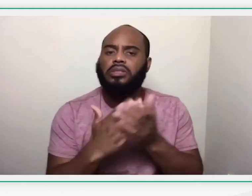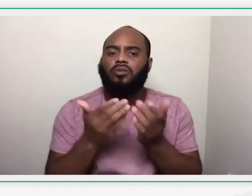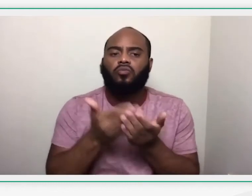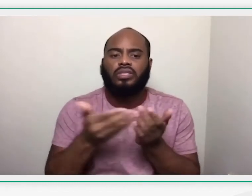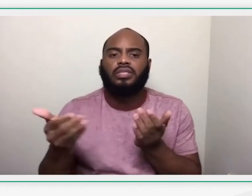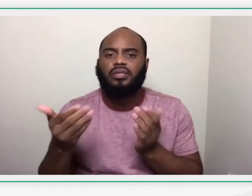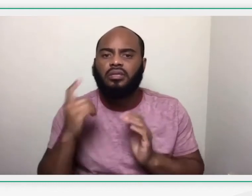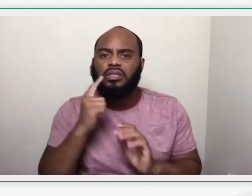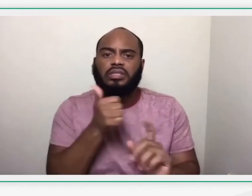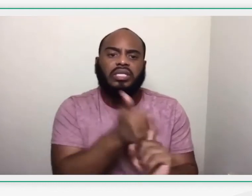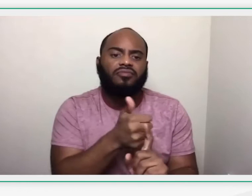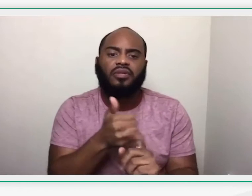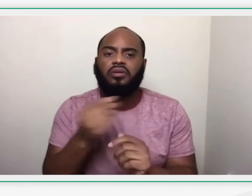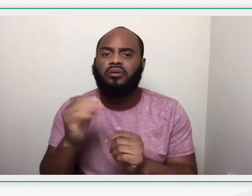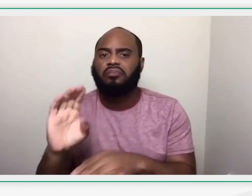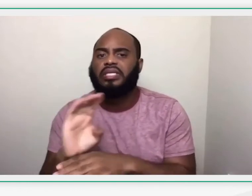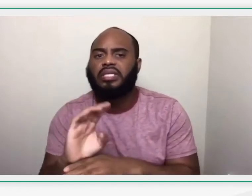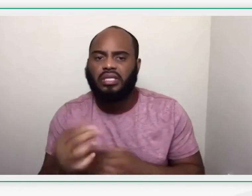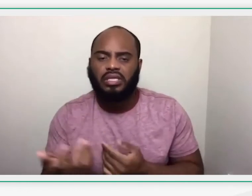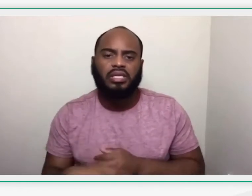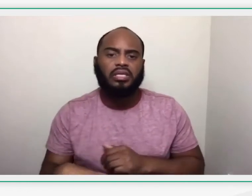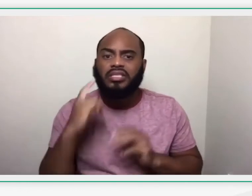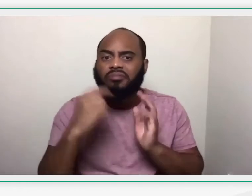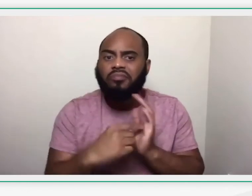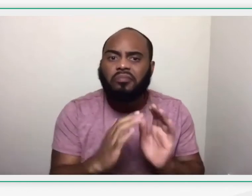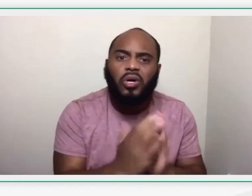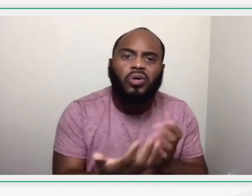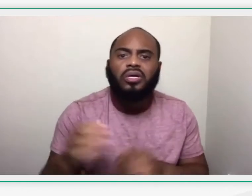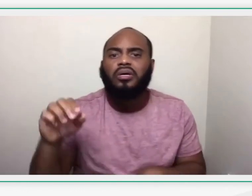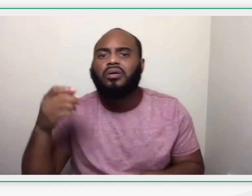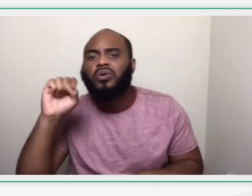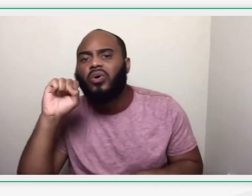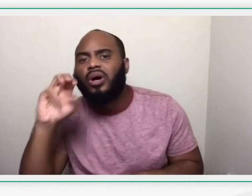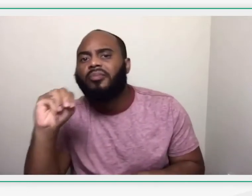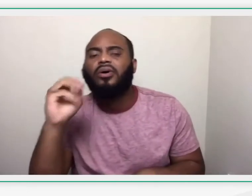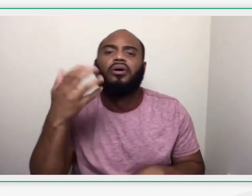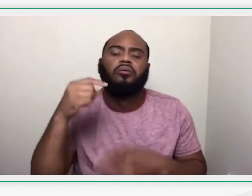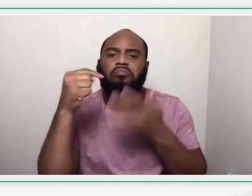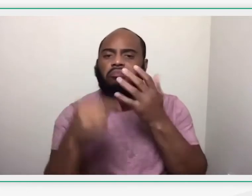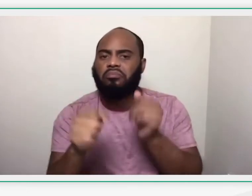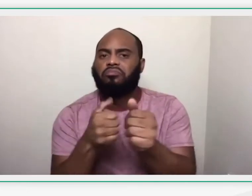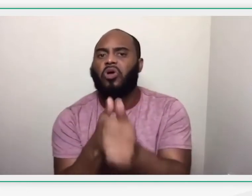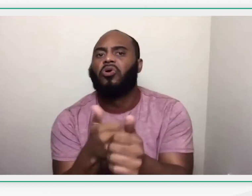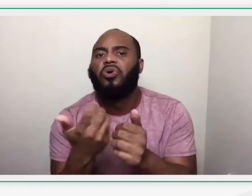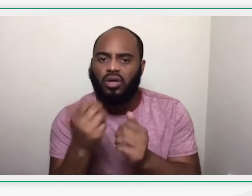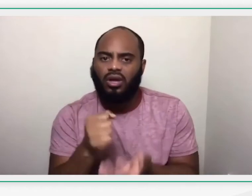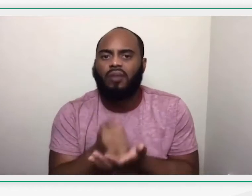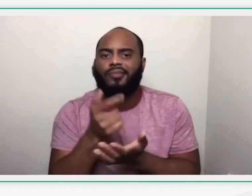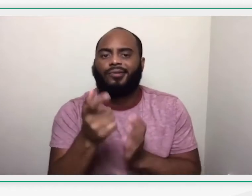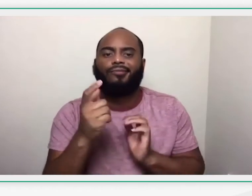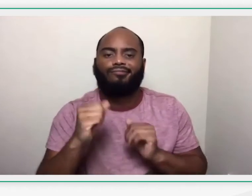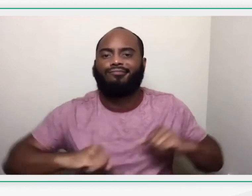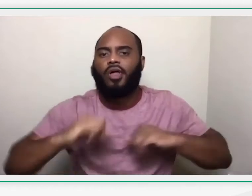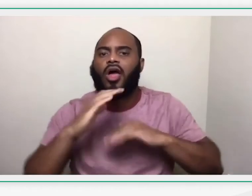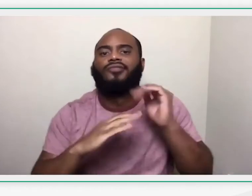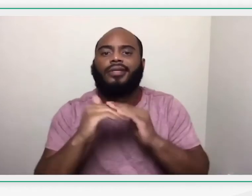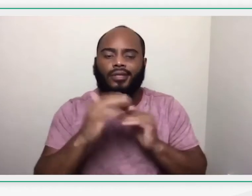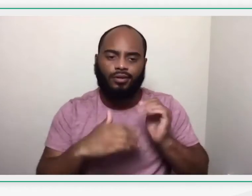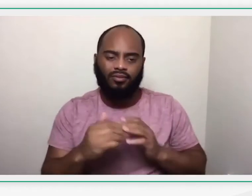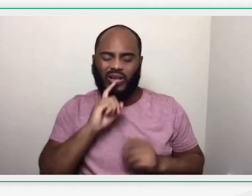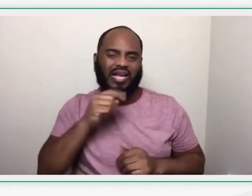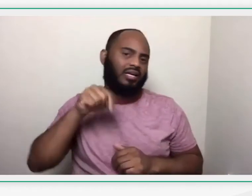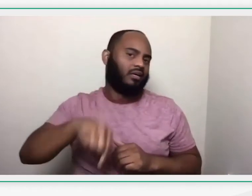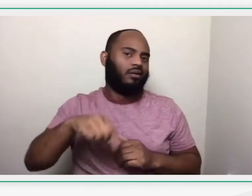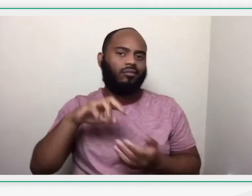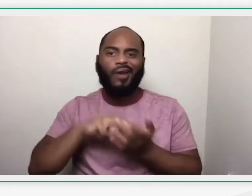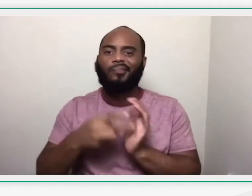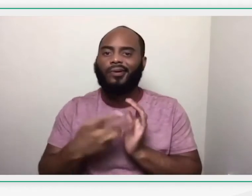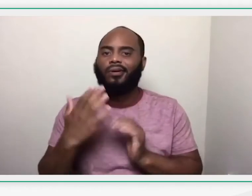And I'll also be sharing additional resources for yourself and for your business: social media, books, and information that can help you feel comfortable in understanding your personal credit.